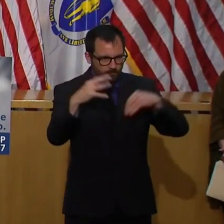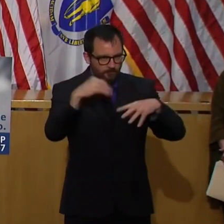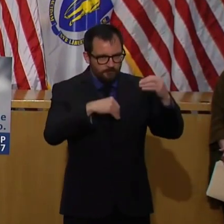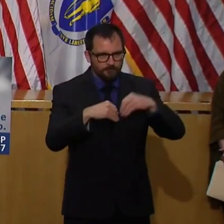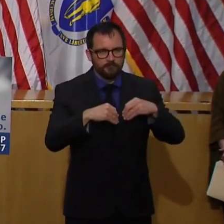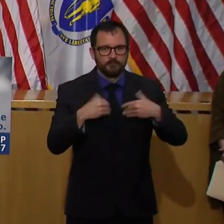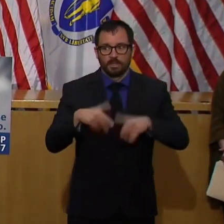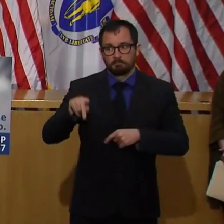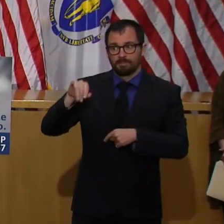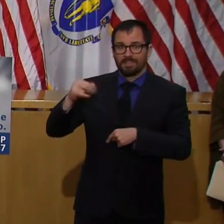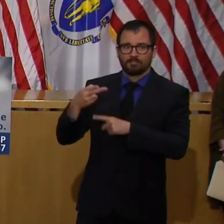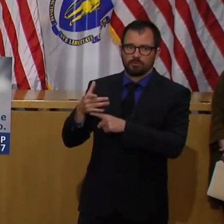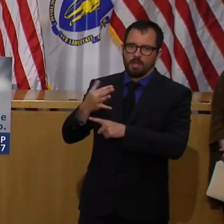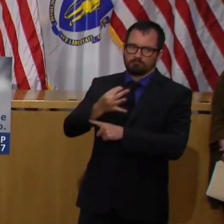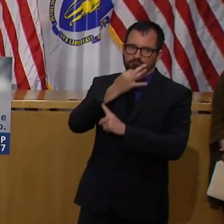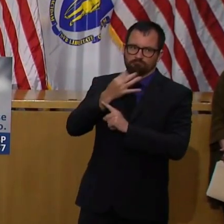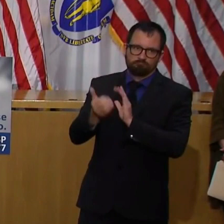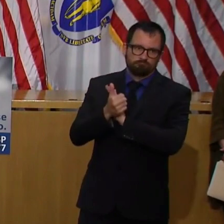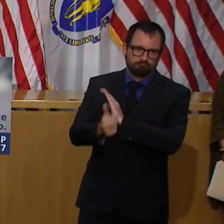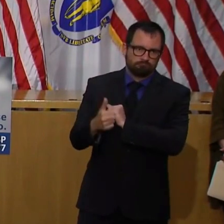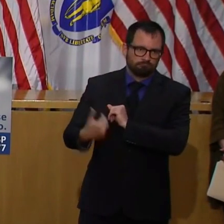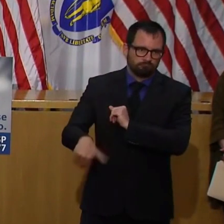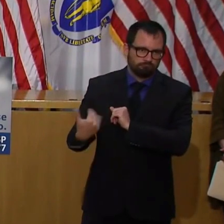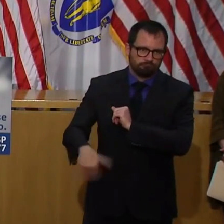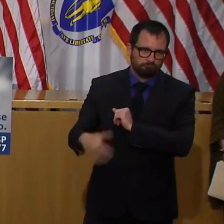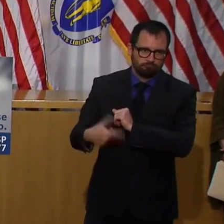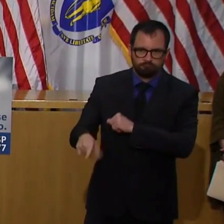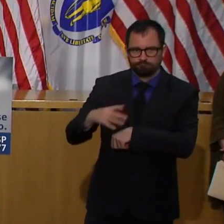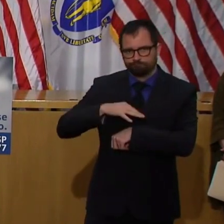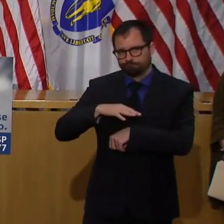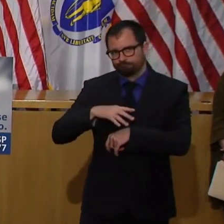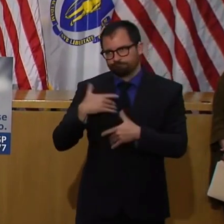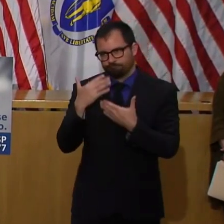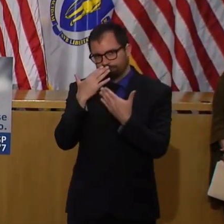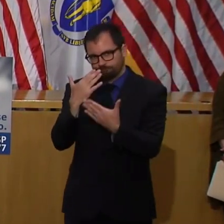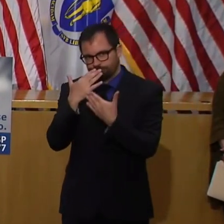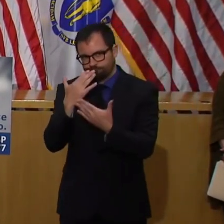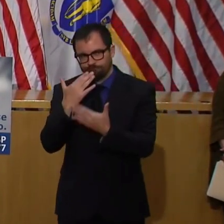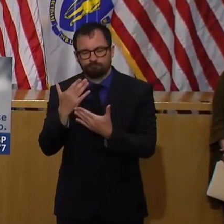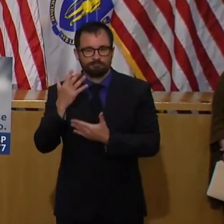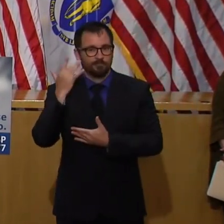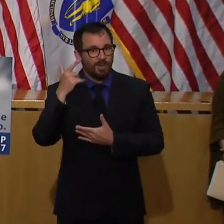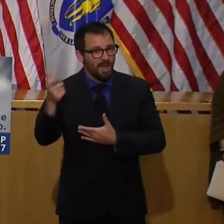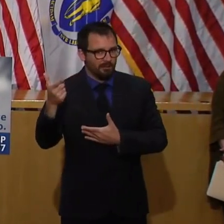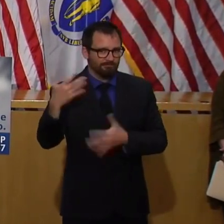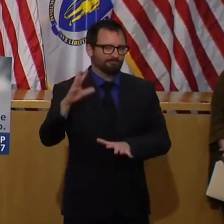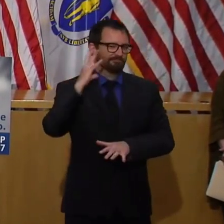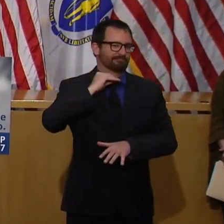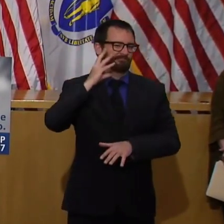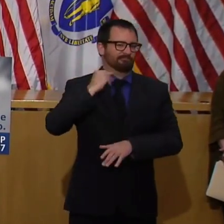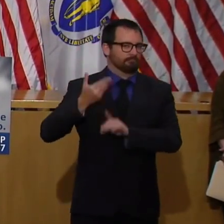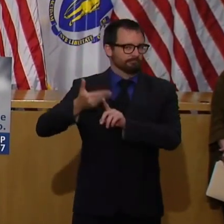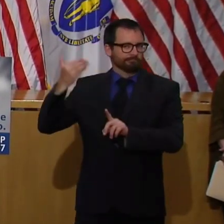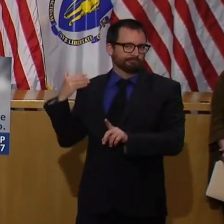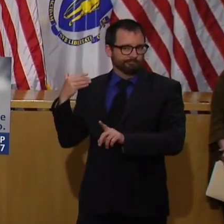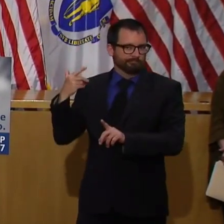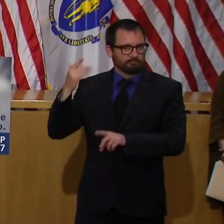PROGRAM IN CONTACT TRACING AND WE ARE FORTUNATE TO HAVE THE EXPERTISE OF PARTNERS IN HEALTH ON BOARD AS WE LAUNCH.